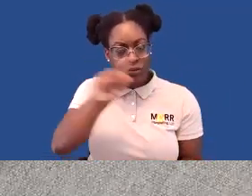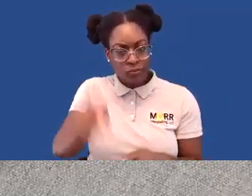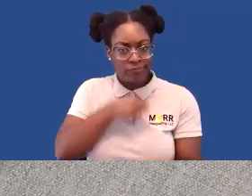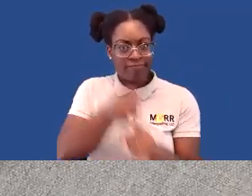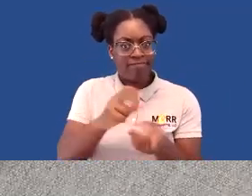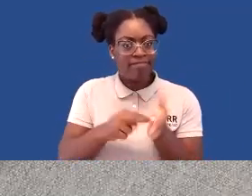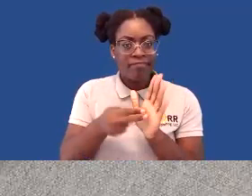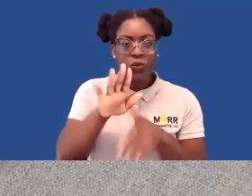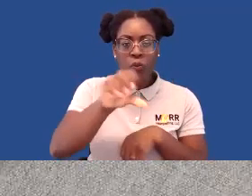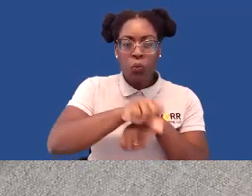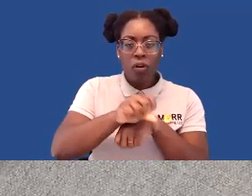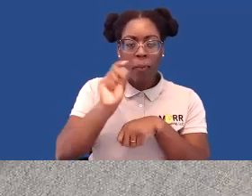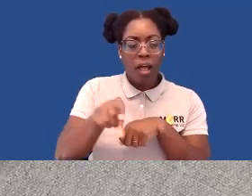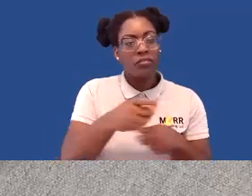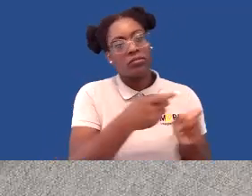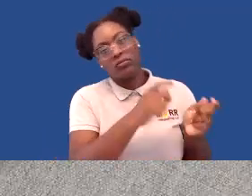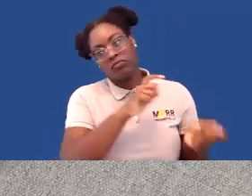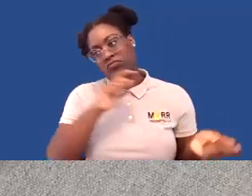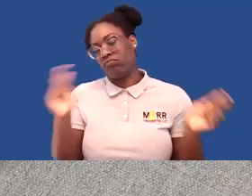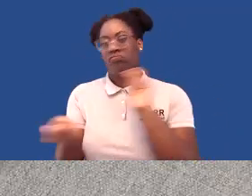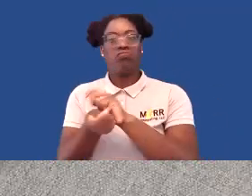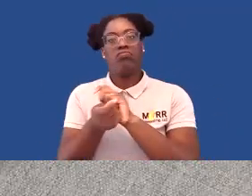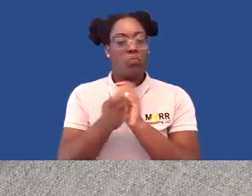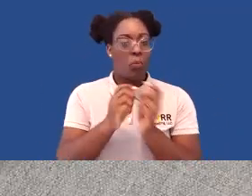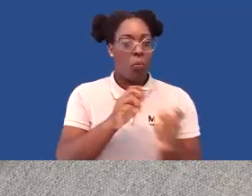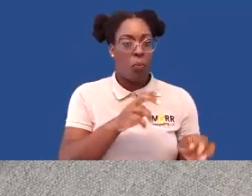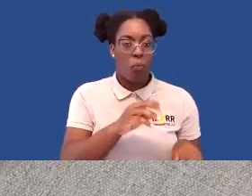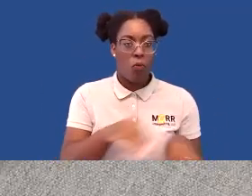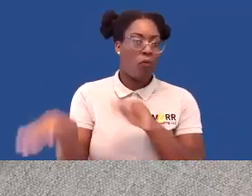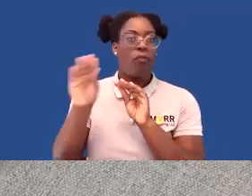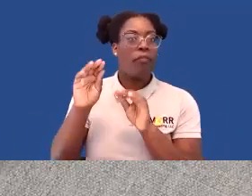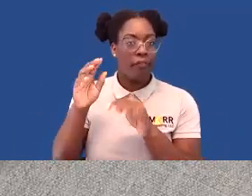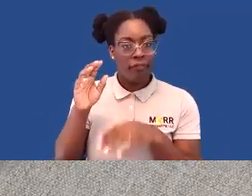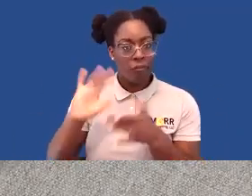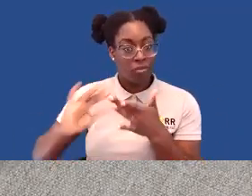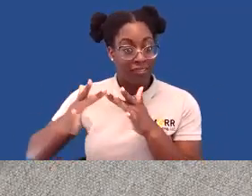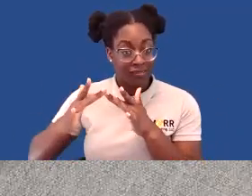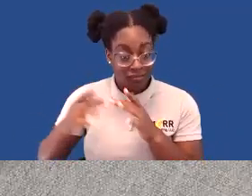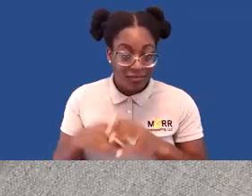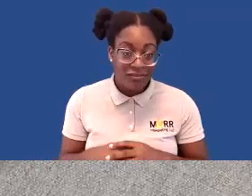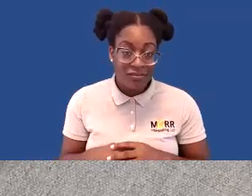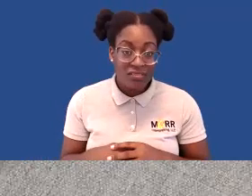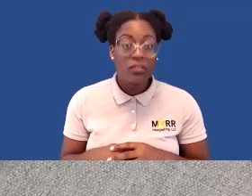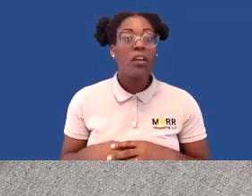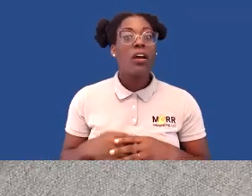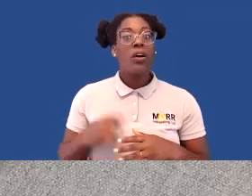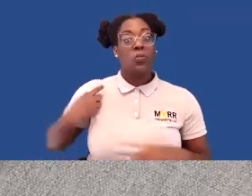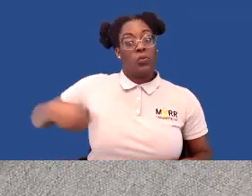I wanted to acknowledge all the work that has been done this year by those who are very established, sharing their expertise.